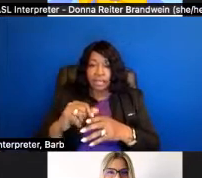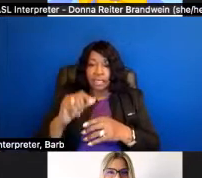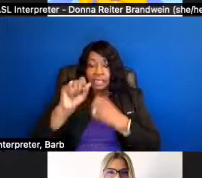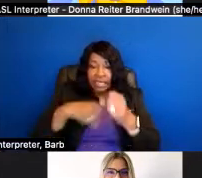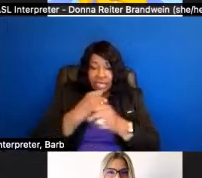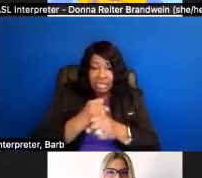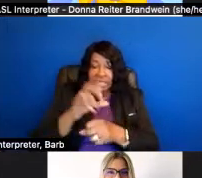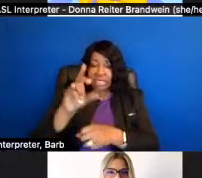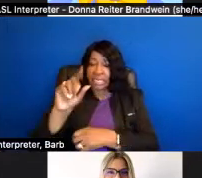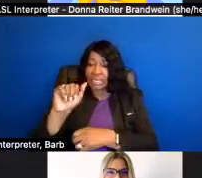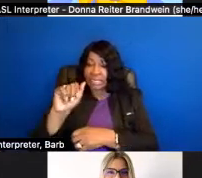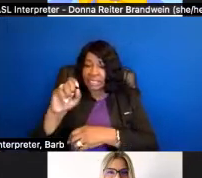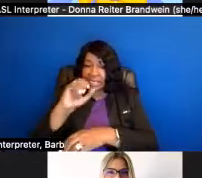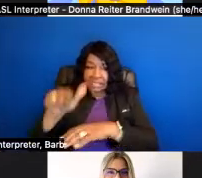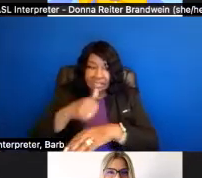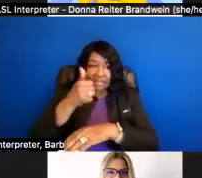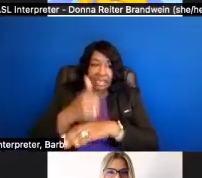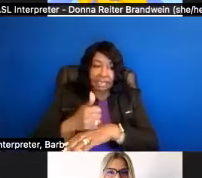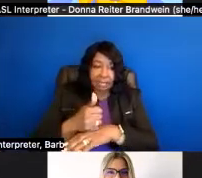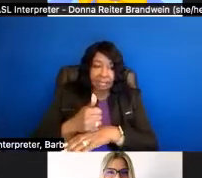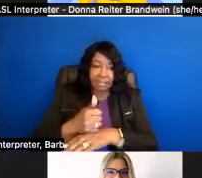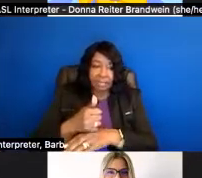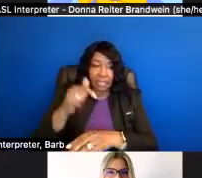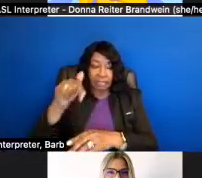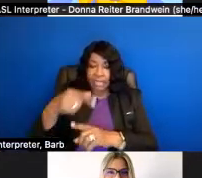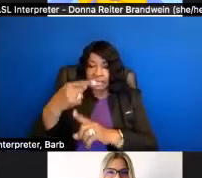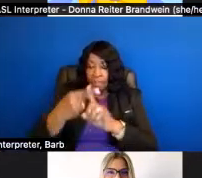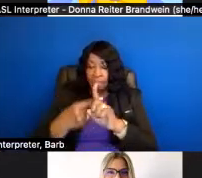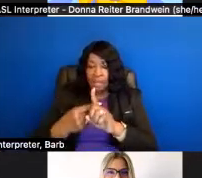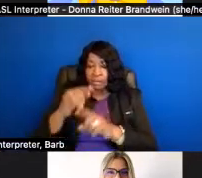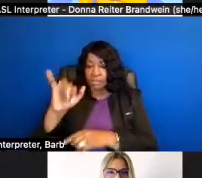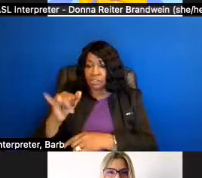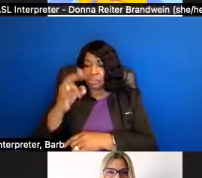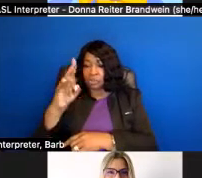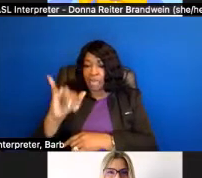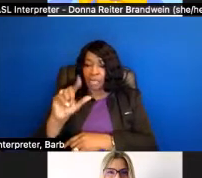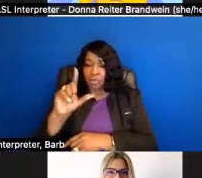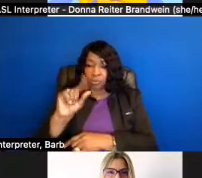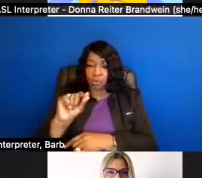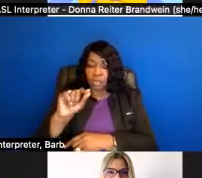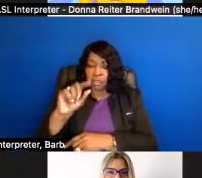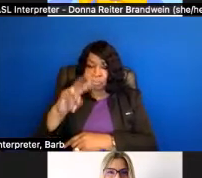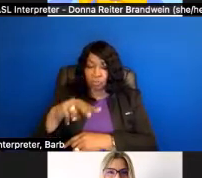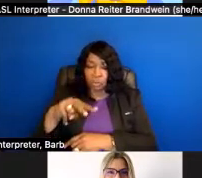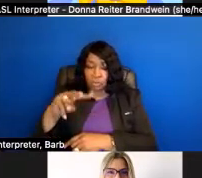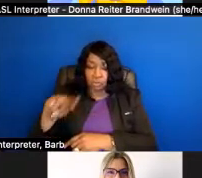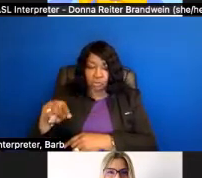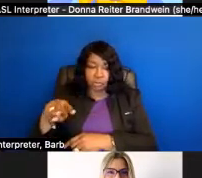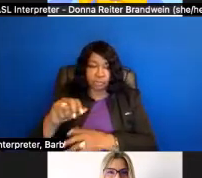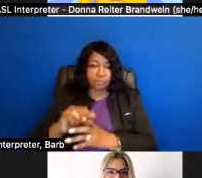as of this month, July, 2022. So overall,